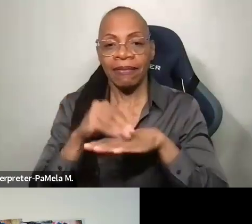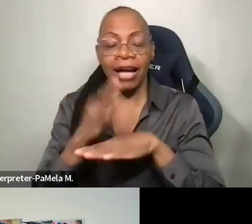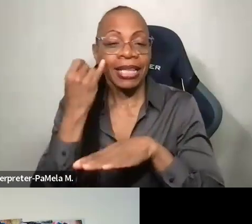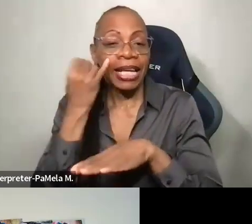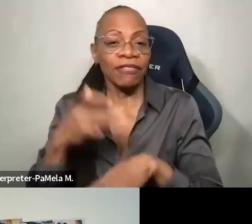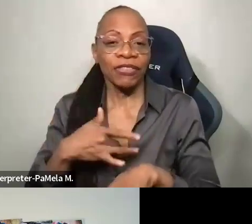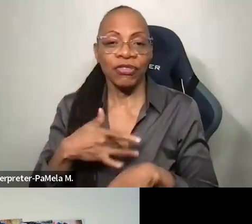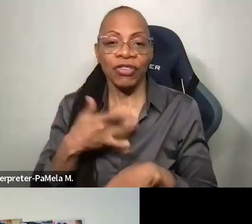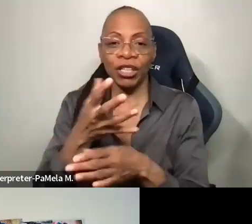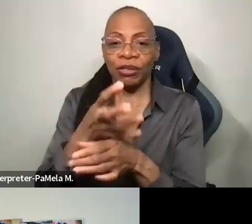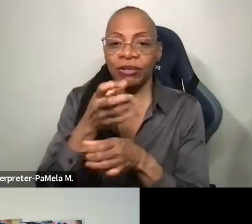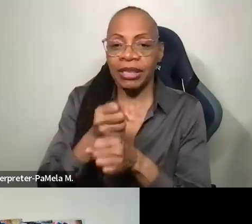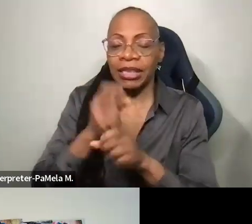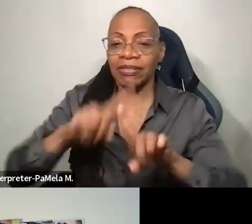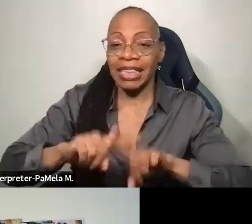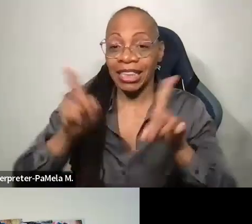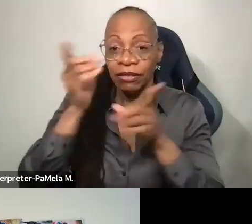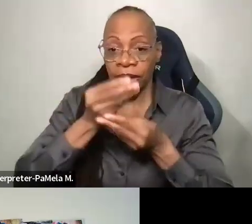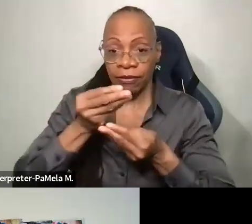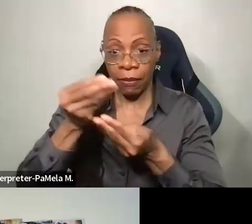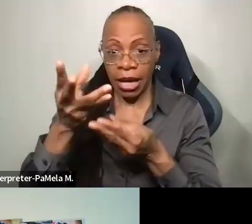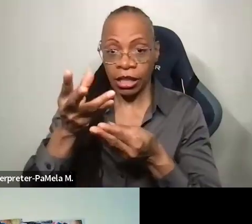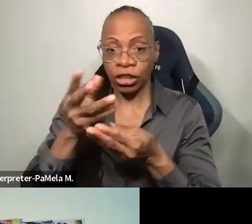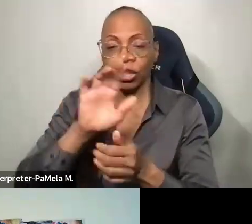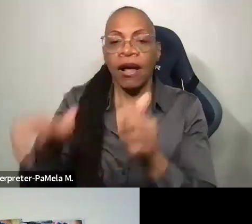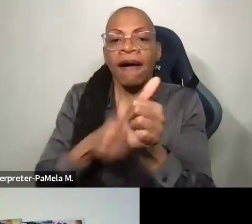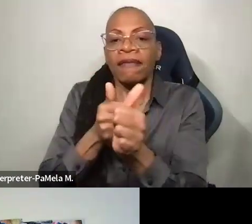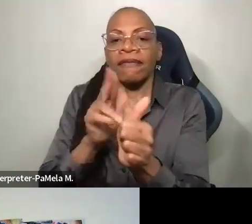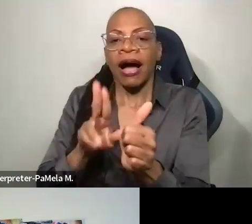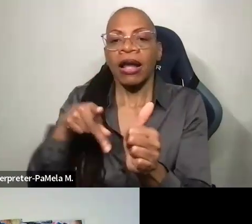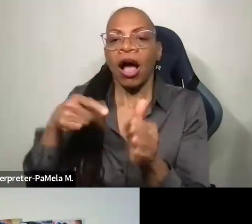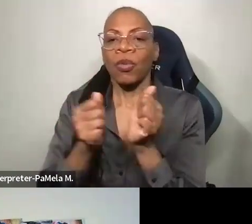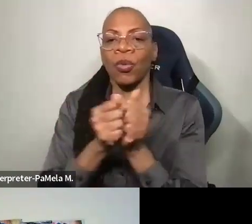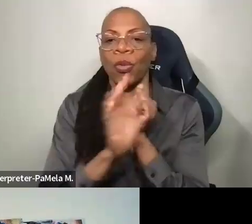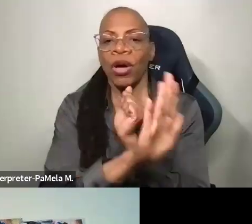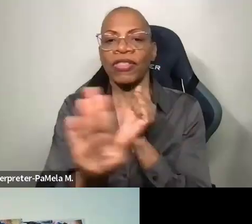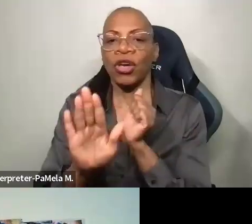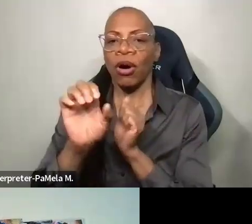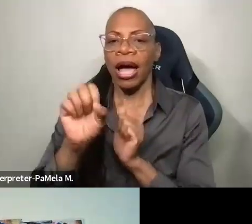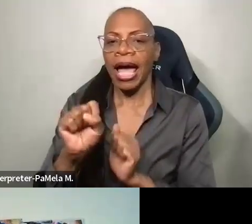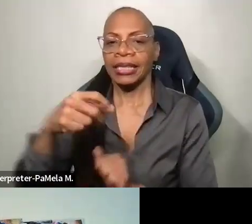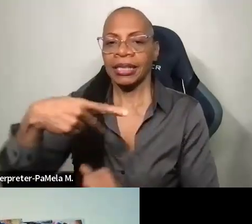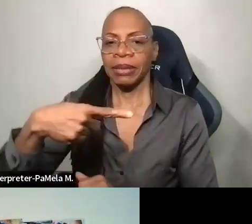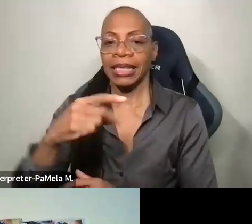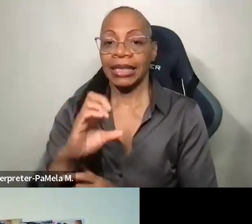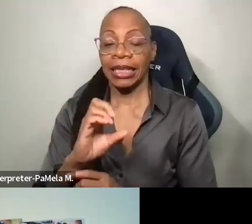like you're getting different information, follow up with your SPC to clarify that.